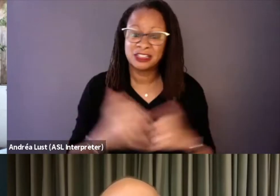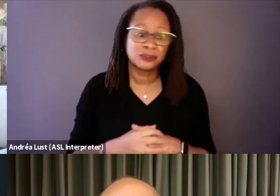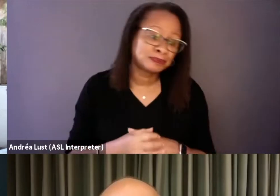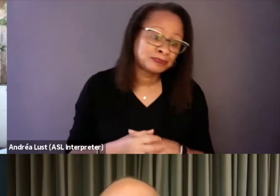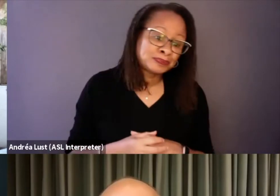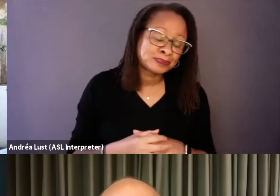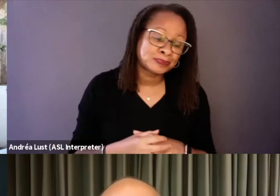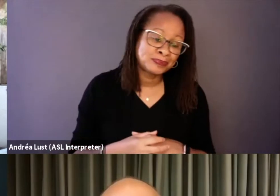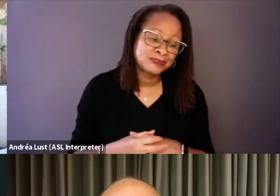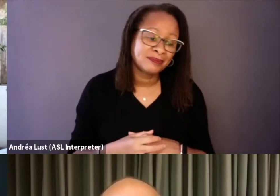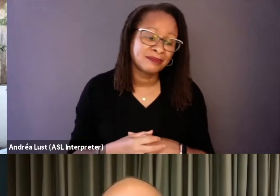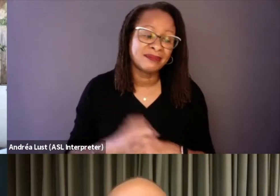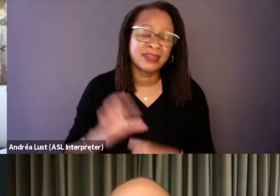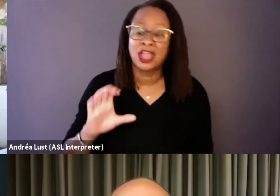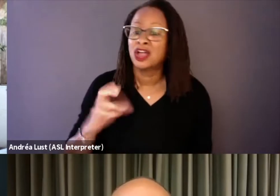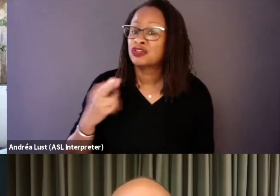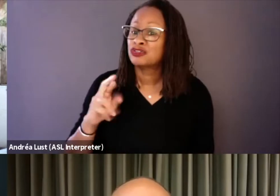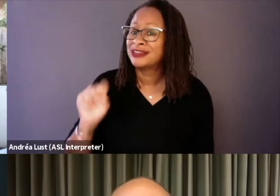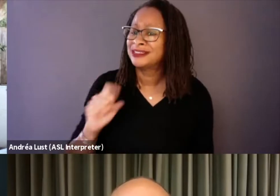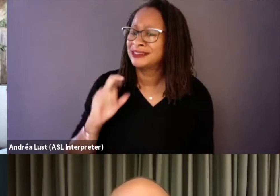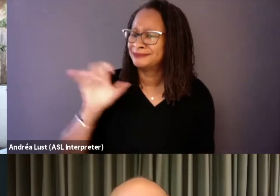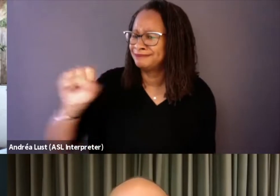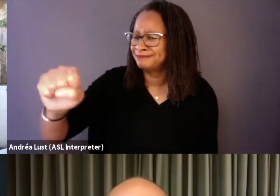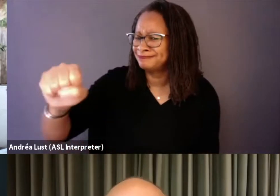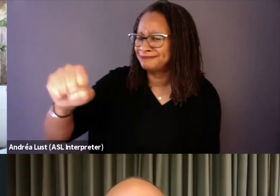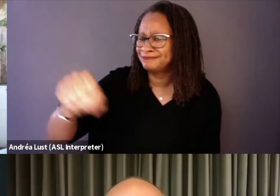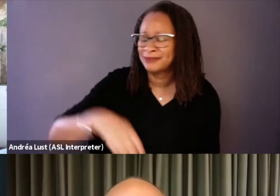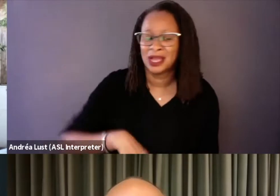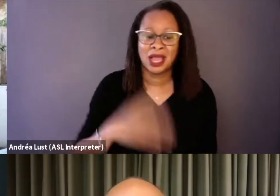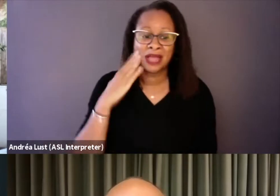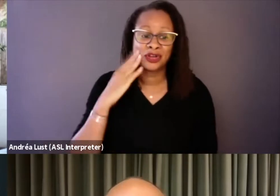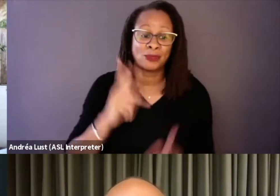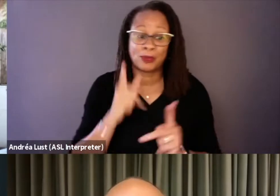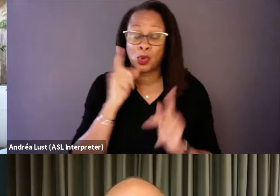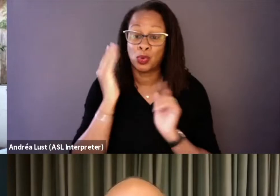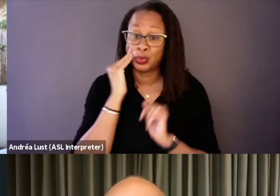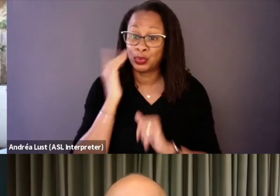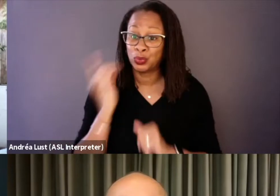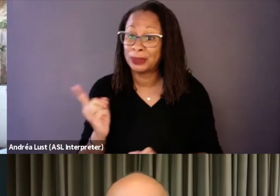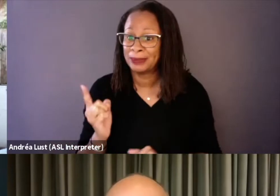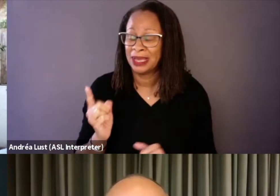Probably. I know certainly the people that knew him I think carry that with them.